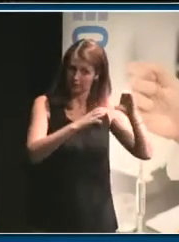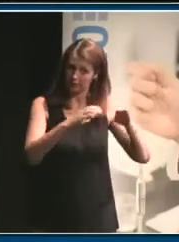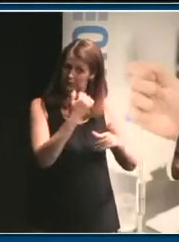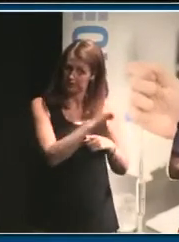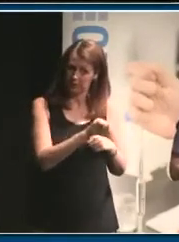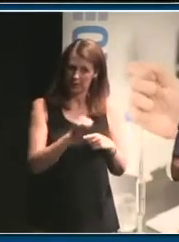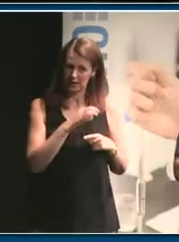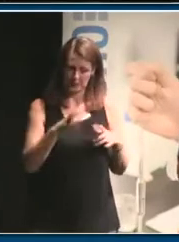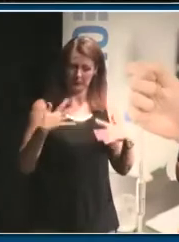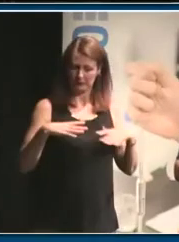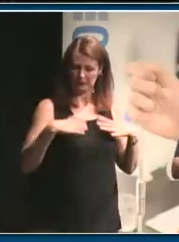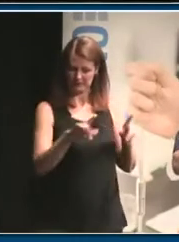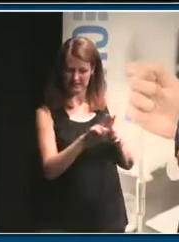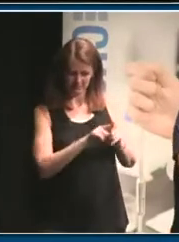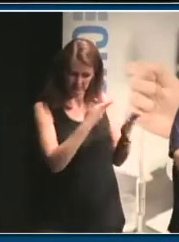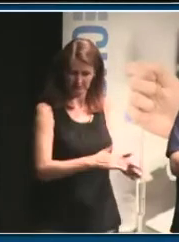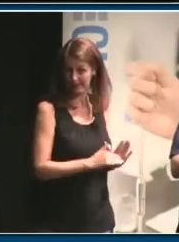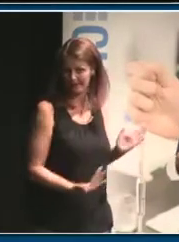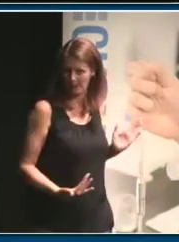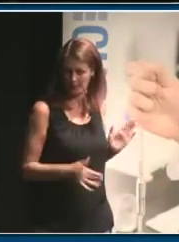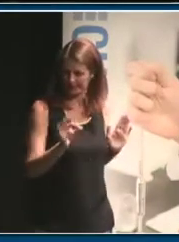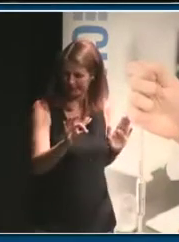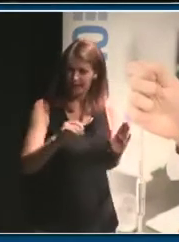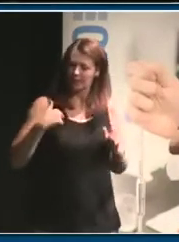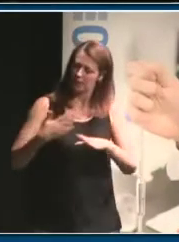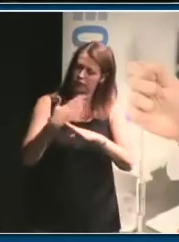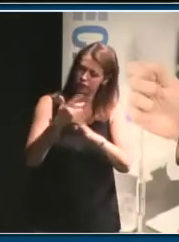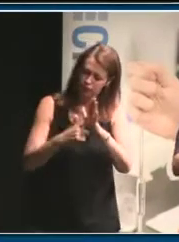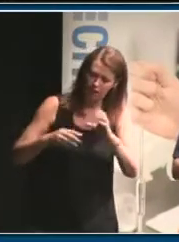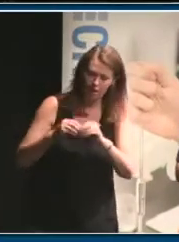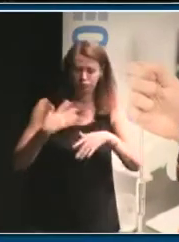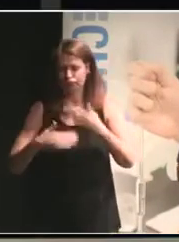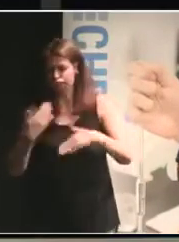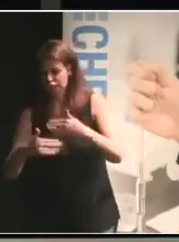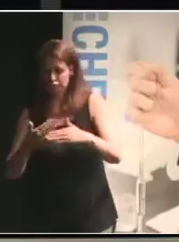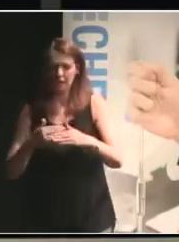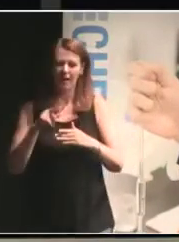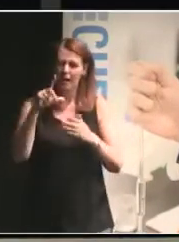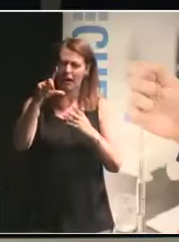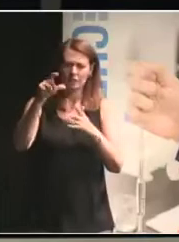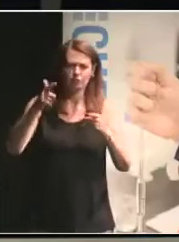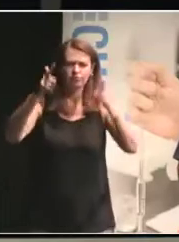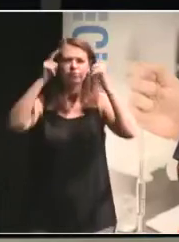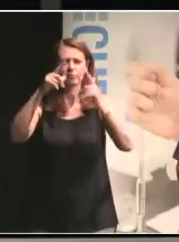snappy dressed as I am now and so I’m working in my lab and the chancellor of the university bangs